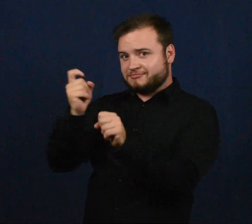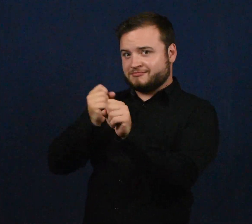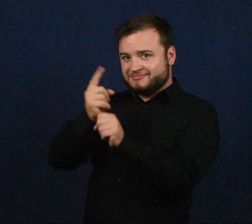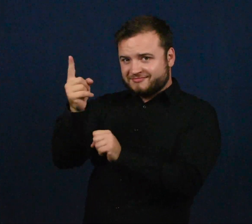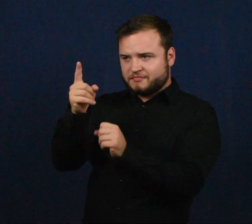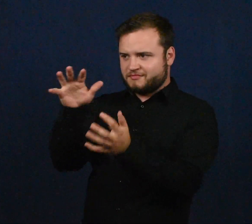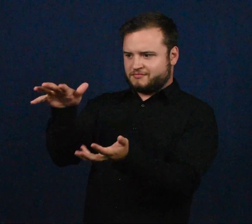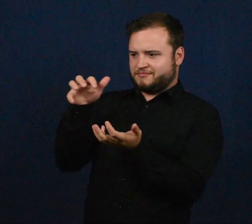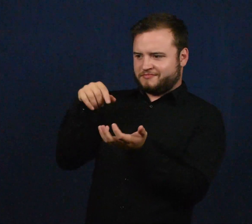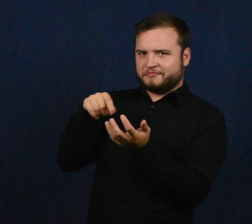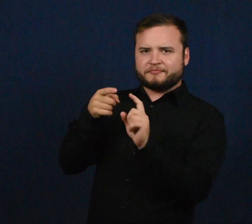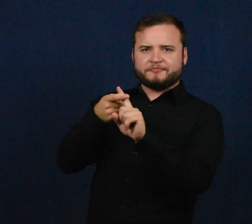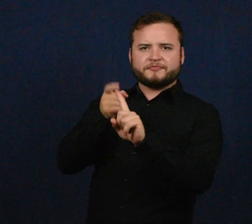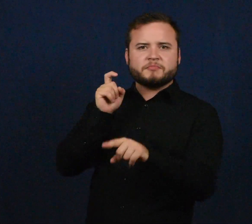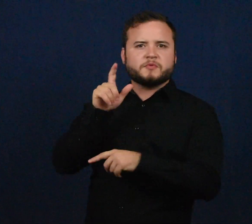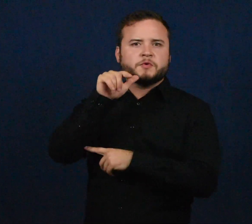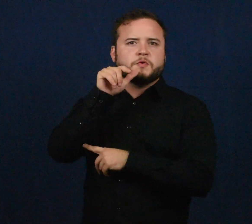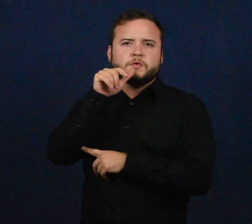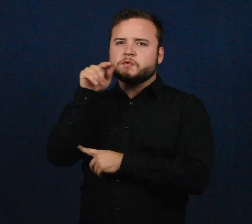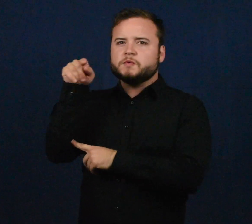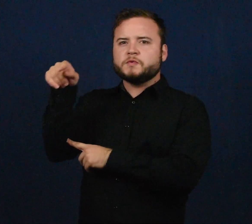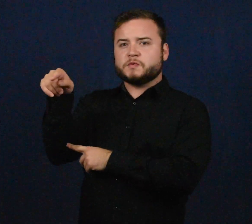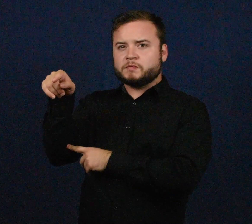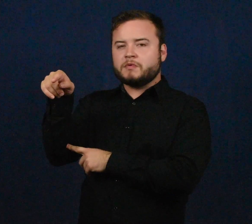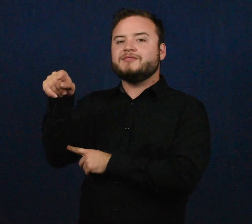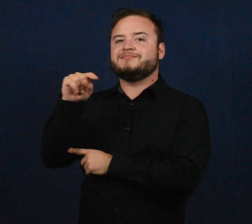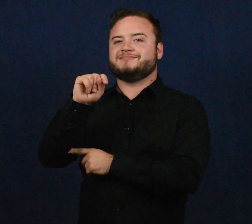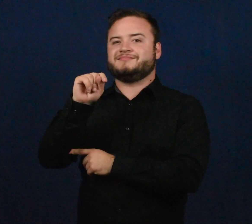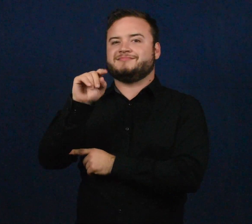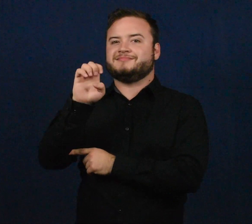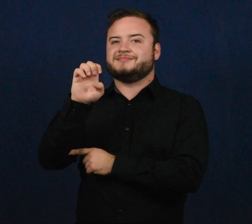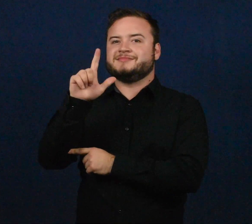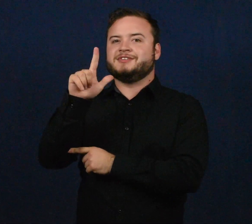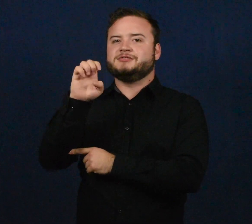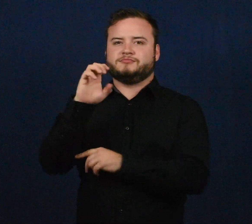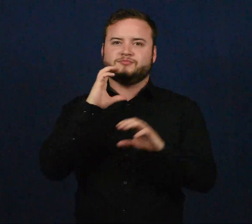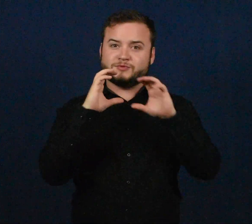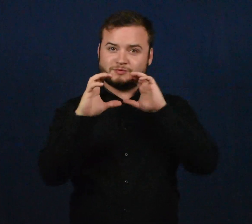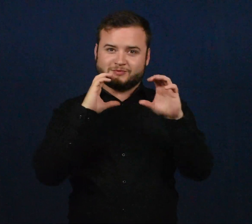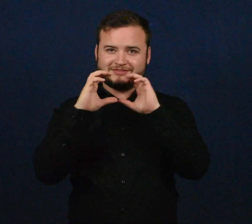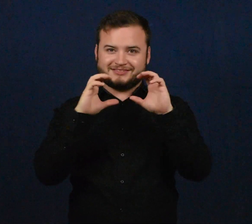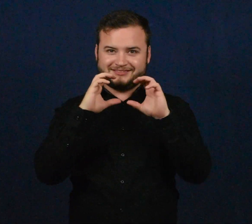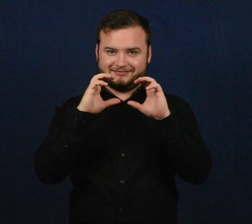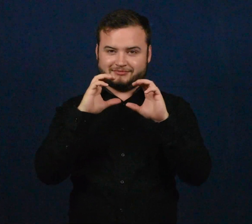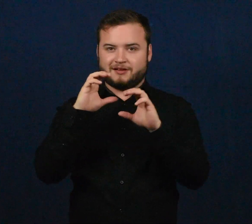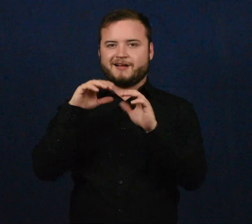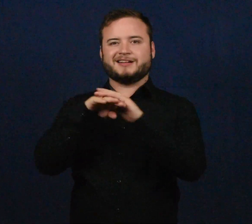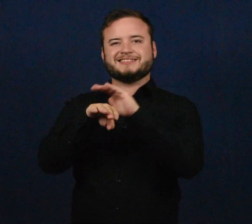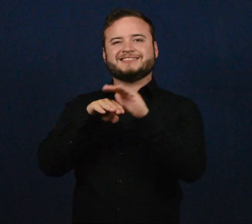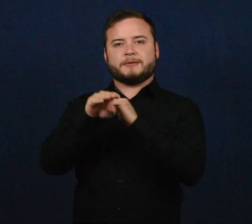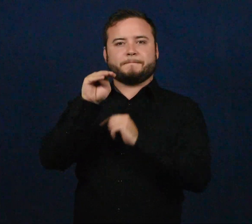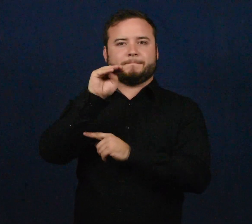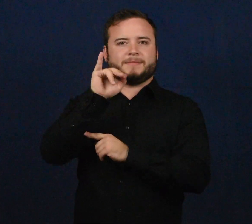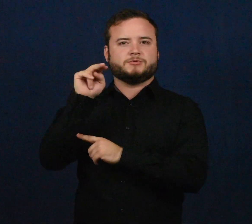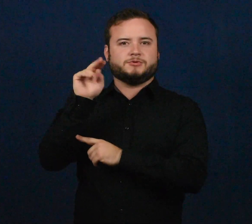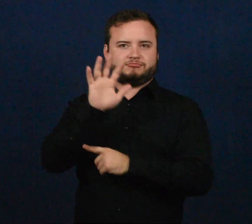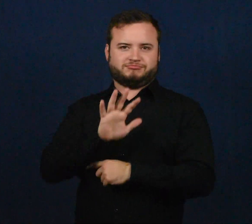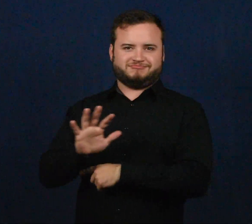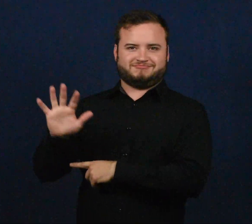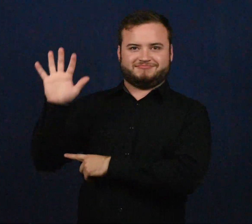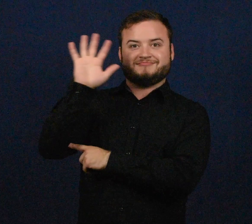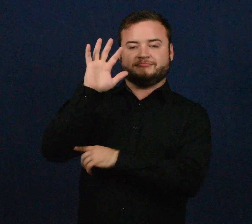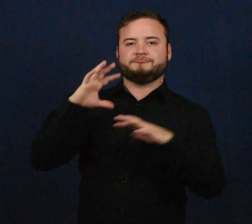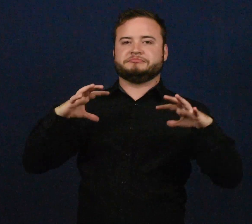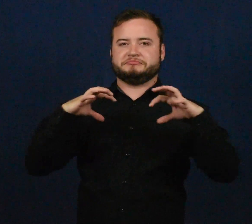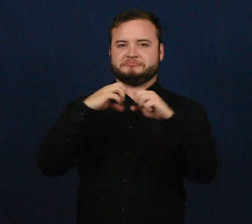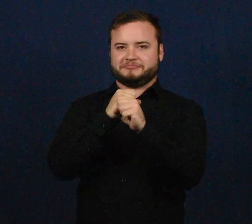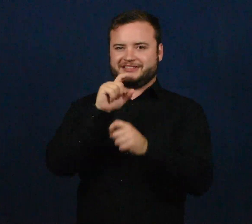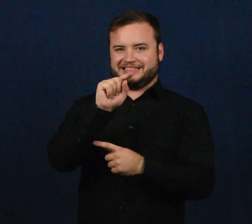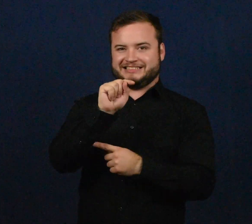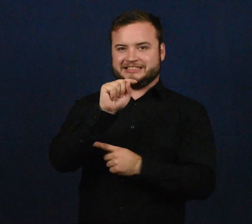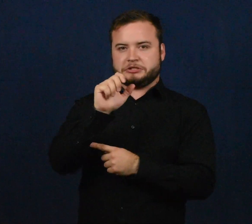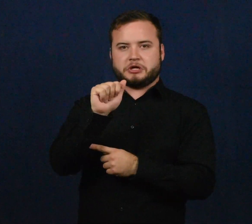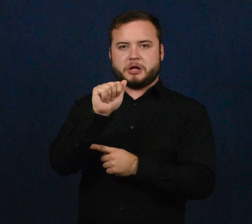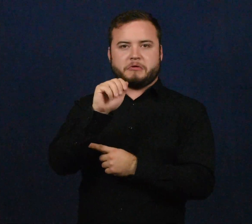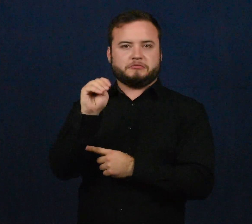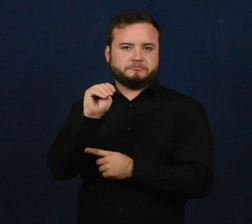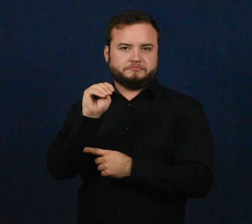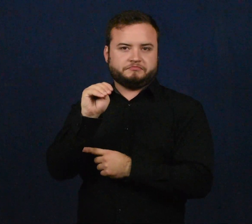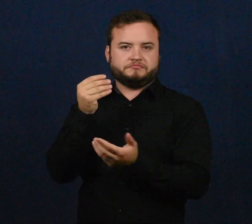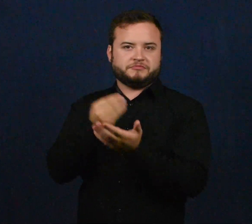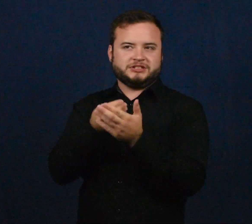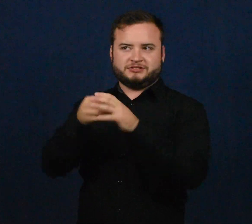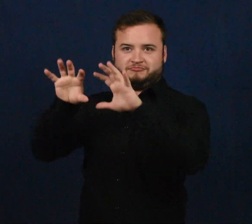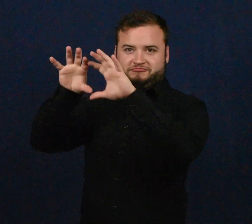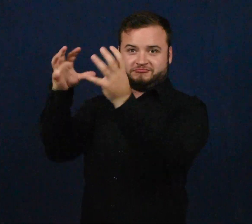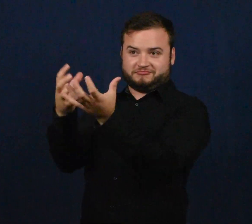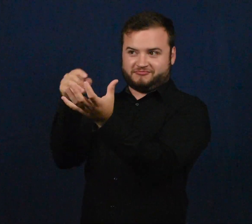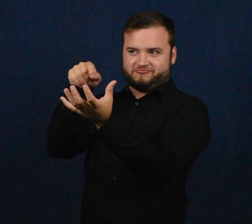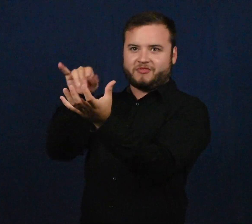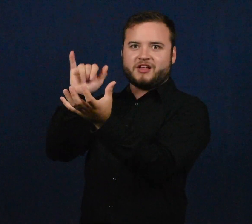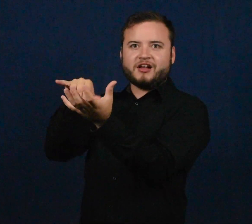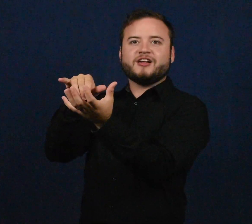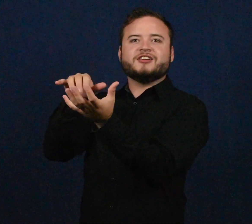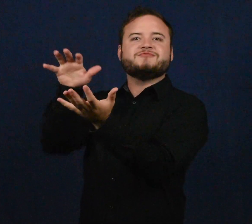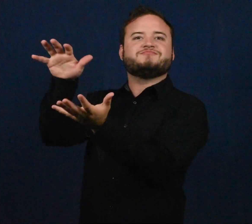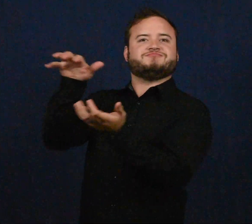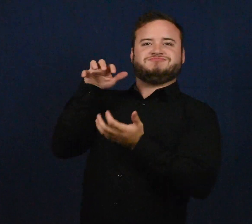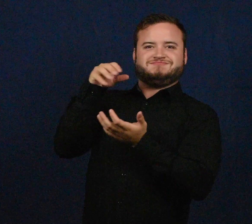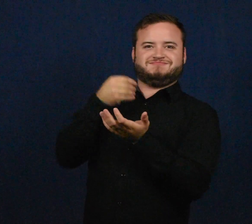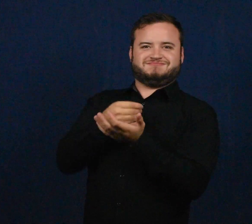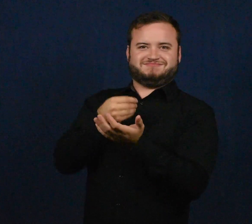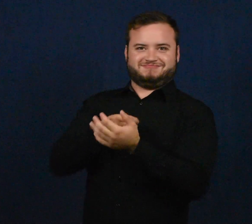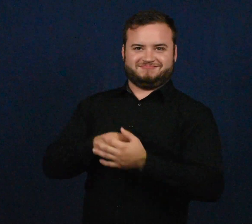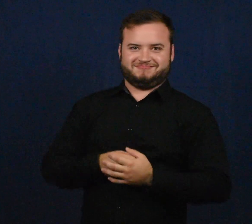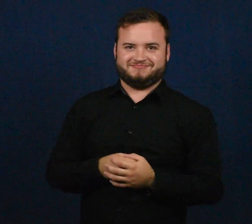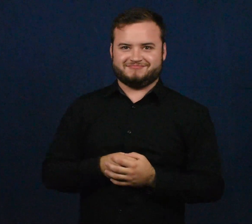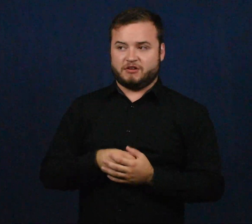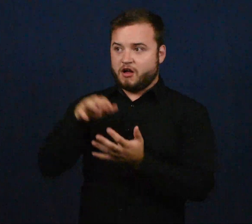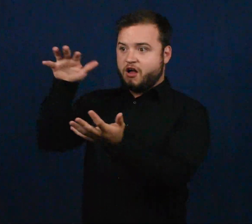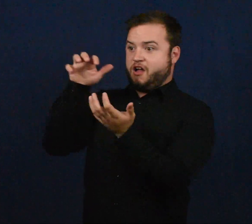from the Telecommunications Access Minnesota (TAM) fund.